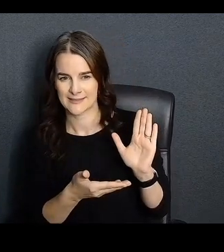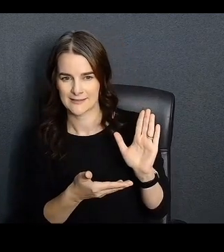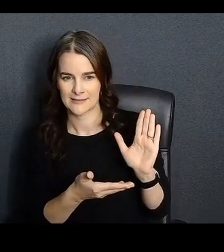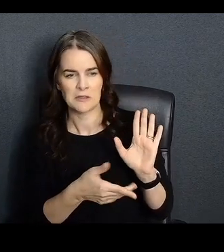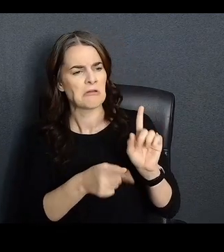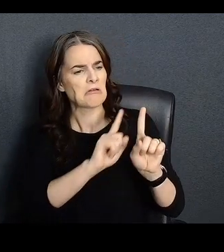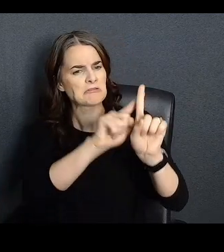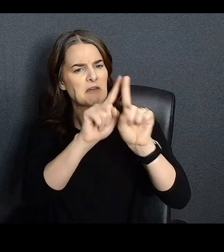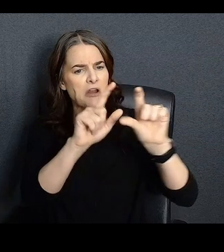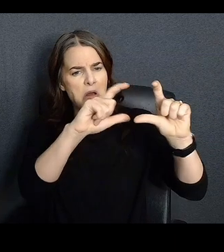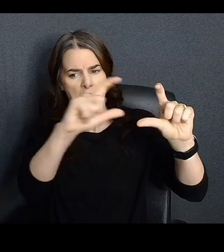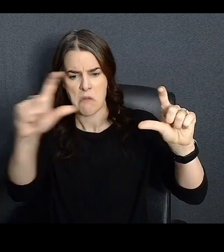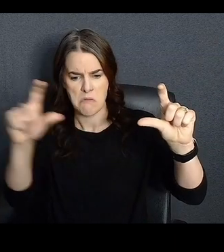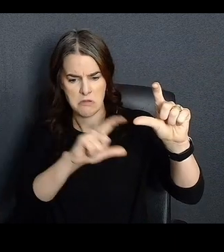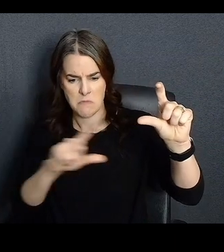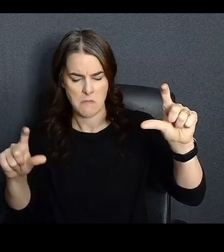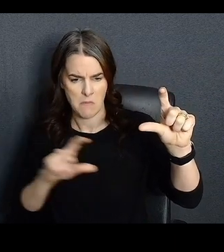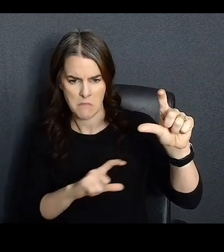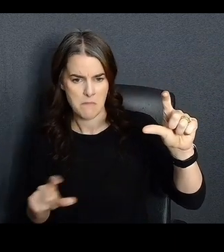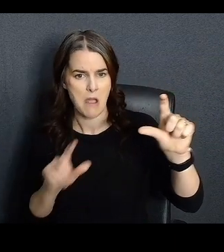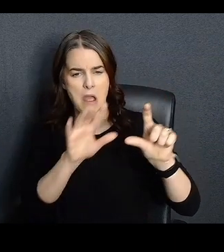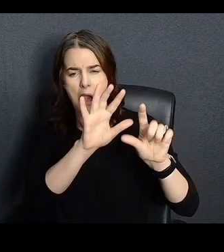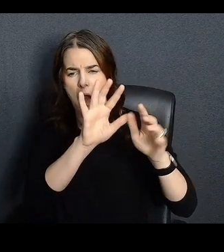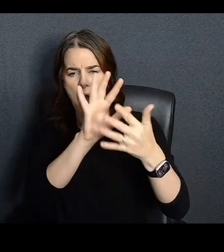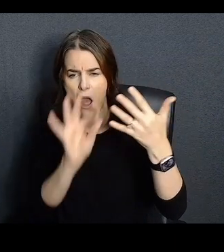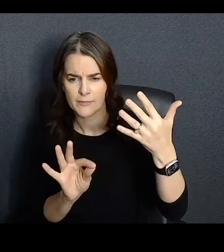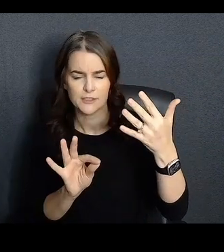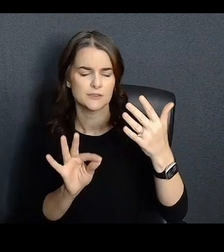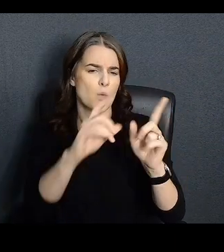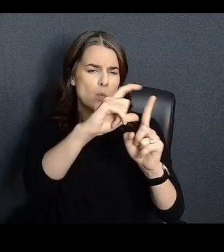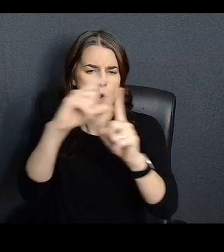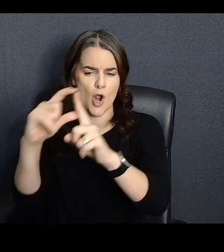had different grid options with different words on the home page.